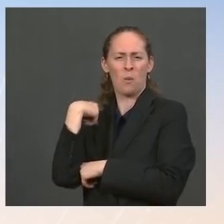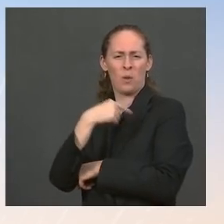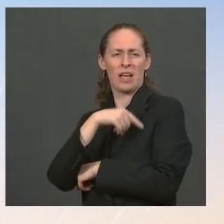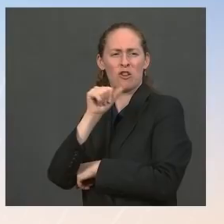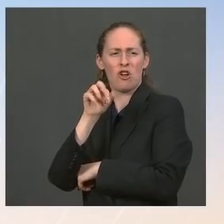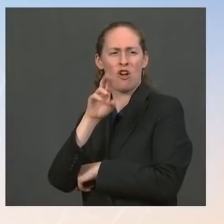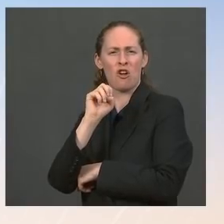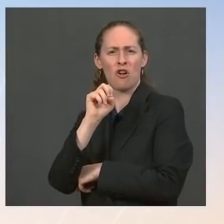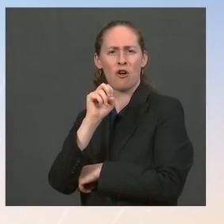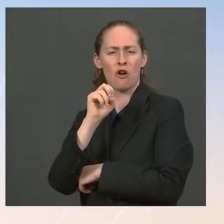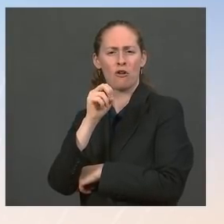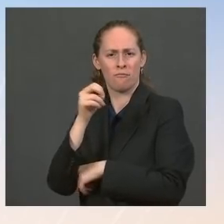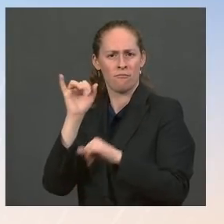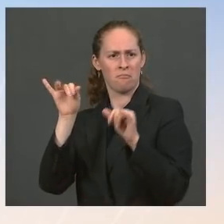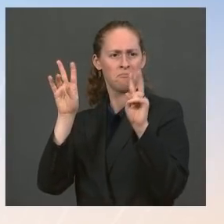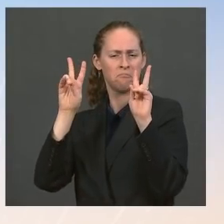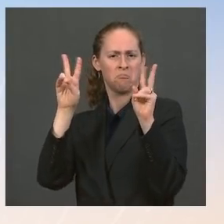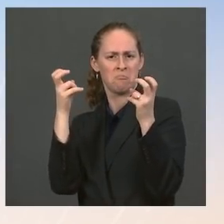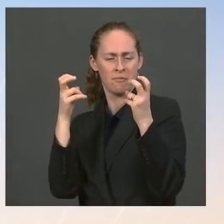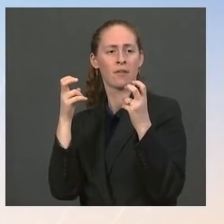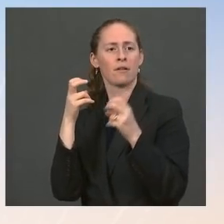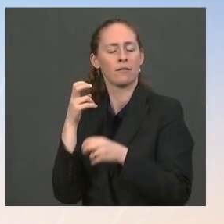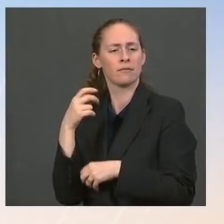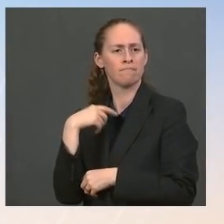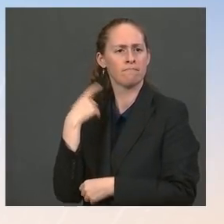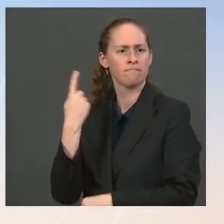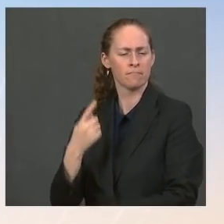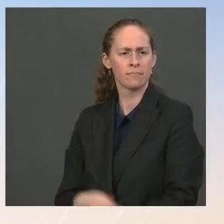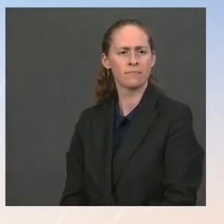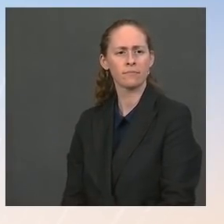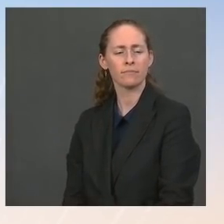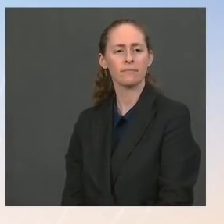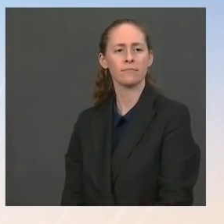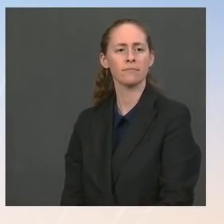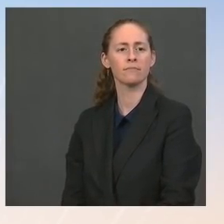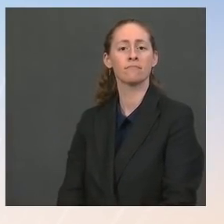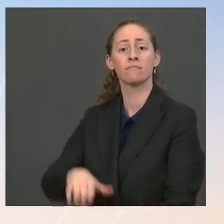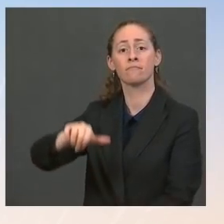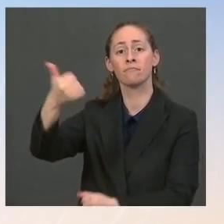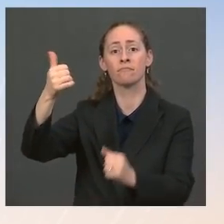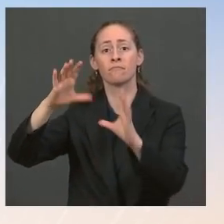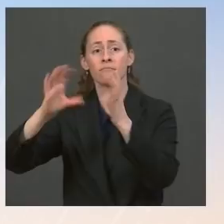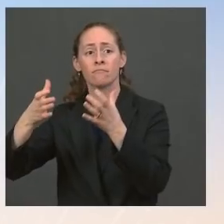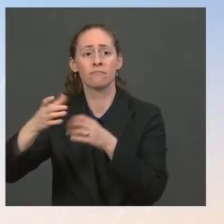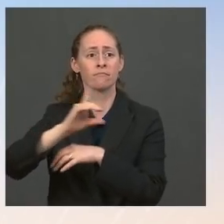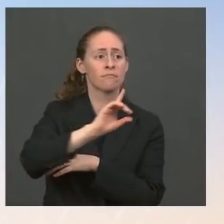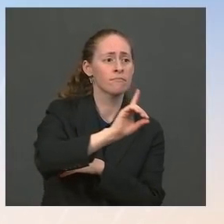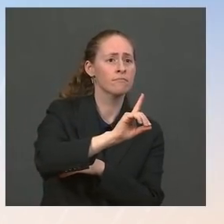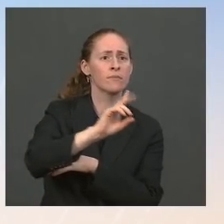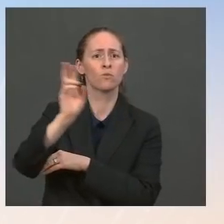but in administrations of both parties, going back decades. And you seem to be distinguishing